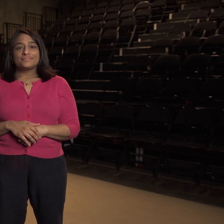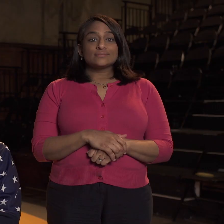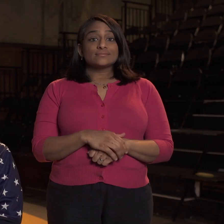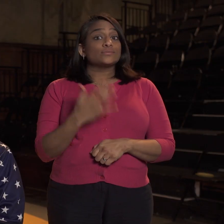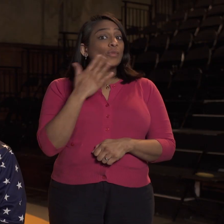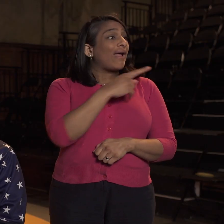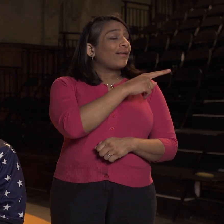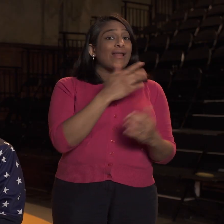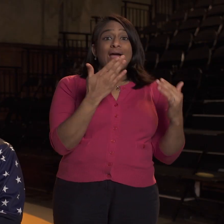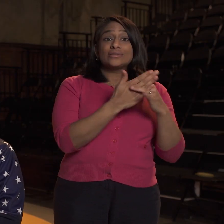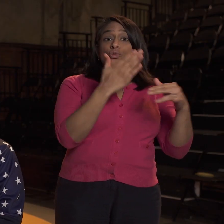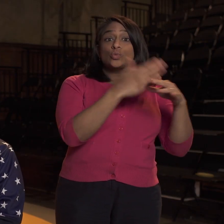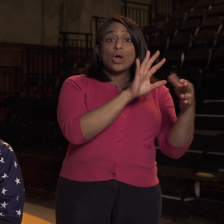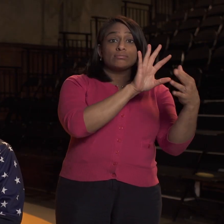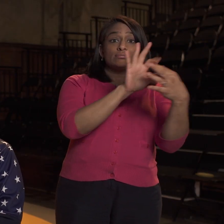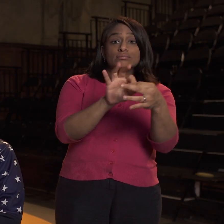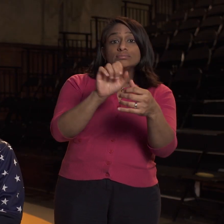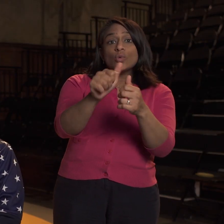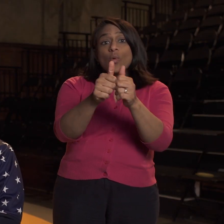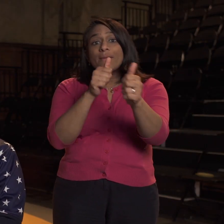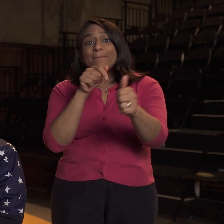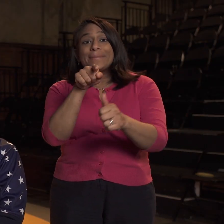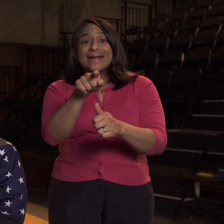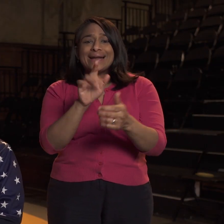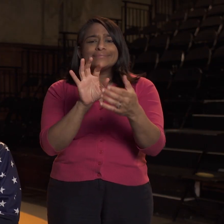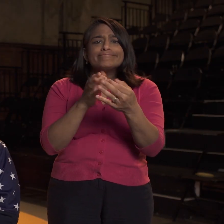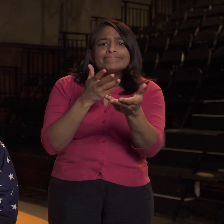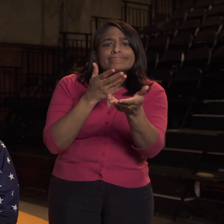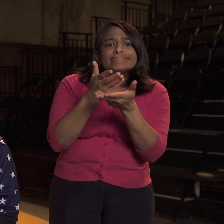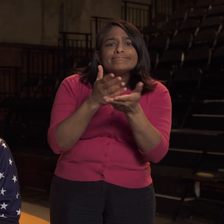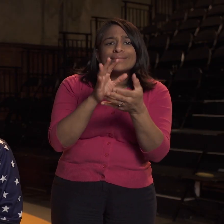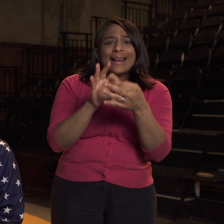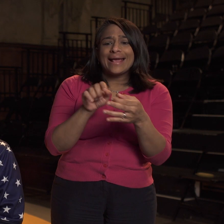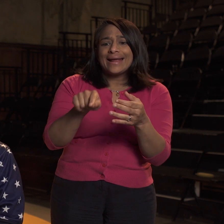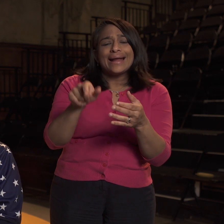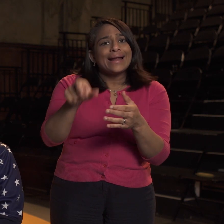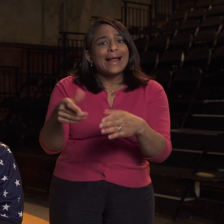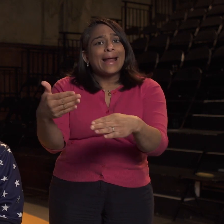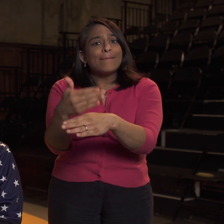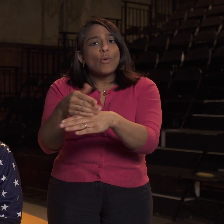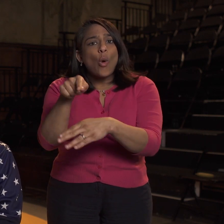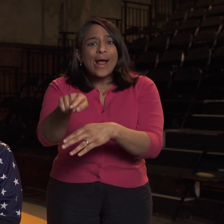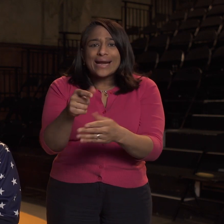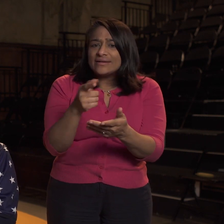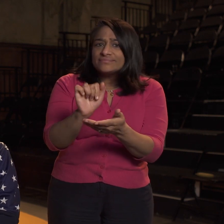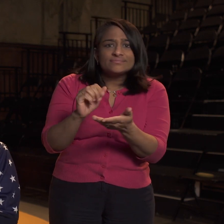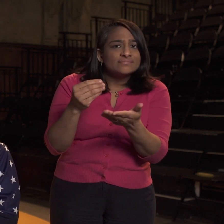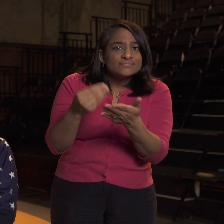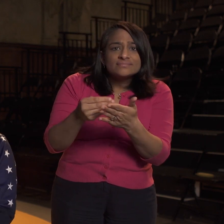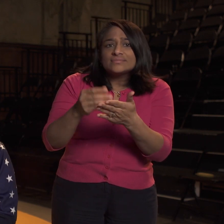When Access to Work contacts your organisation to discuss how funding could support your employee biscuit, biscuit